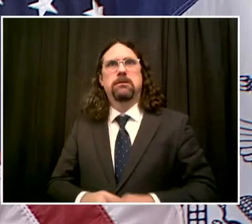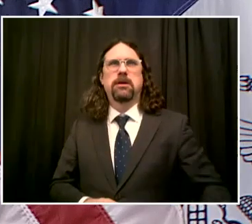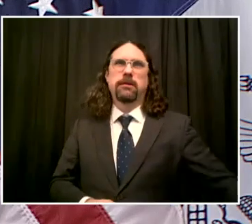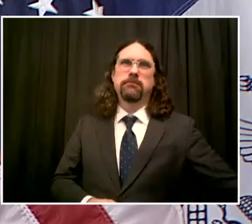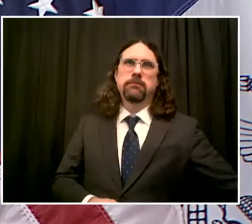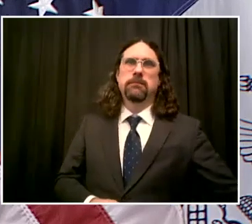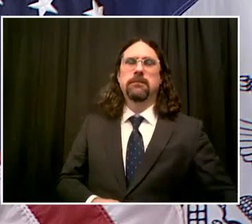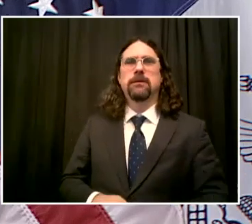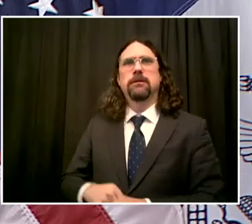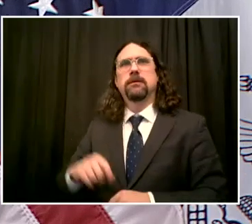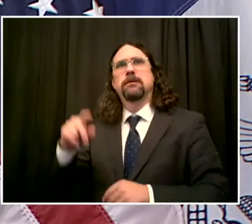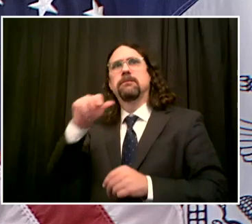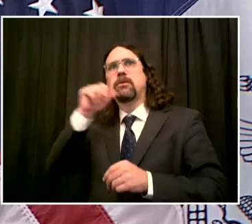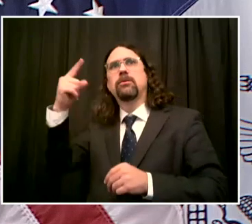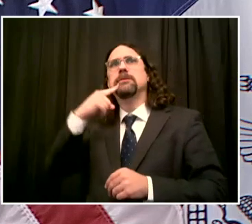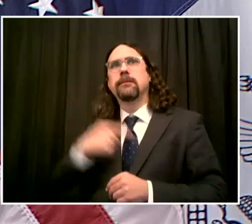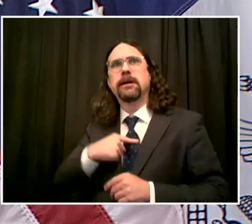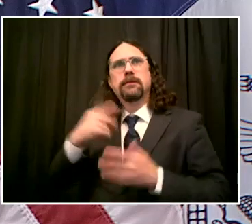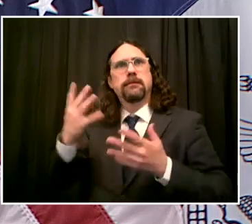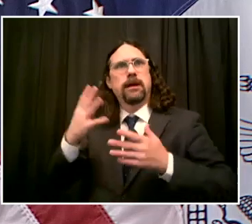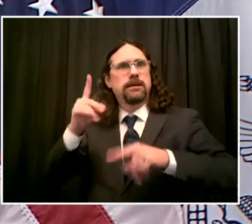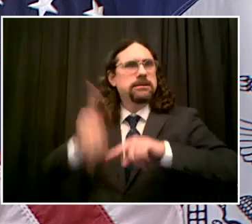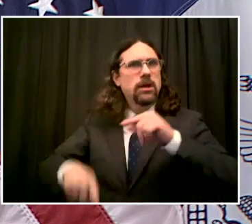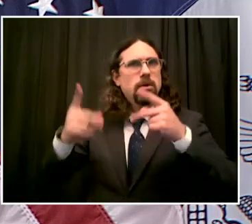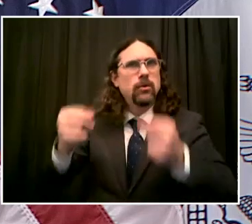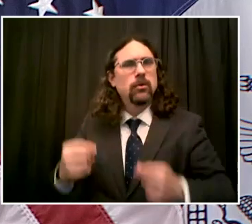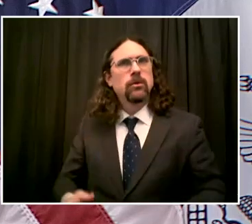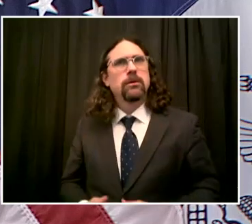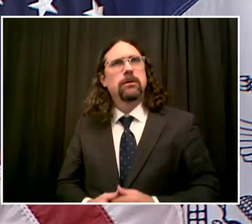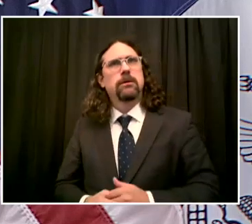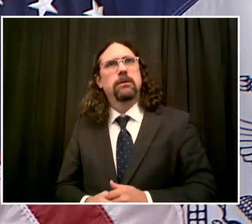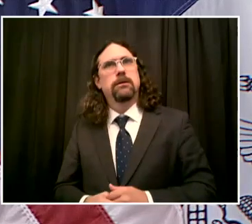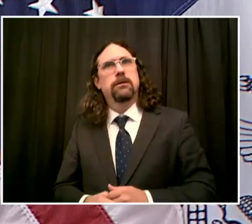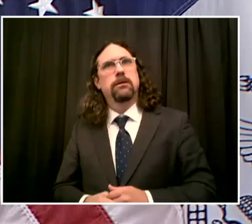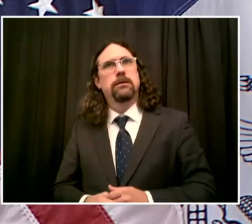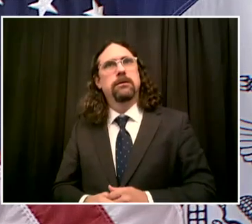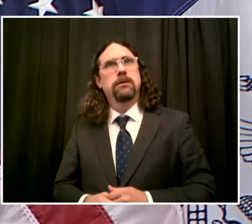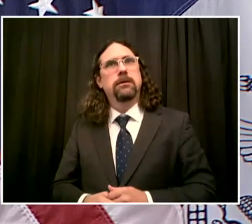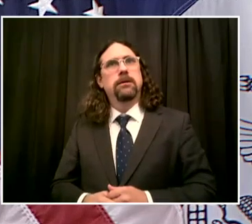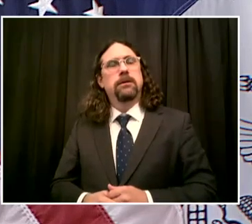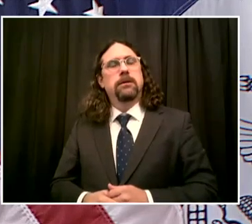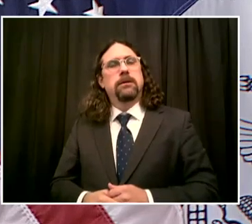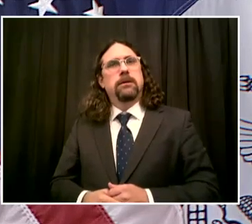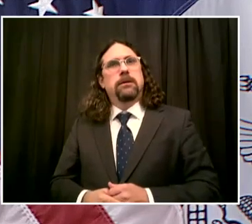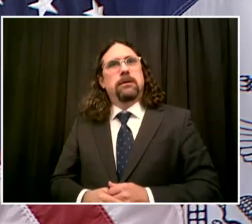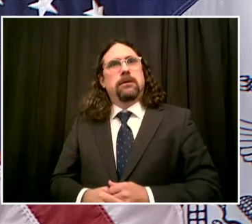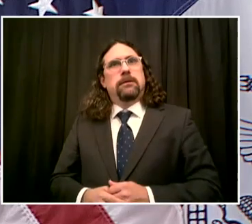DO. WE WILL SHOW YOU WHAT WE CAN DO. DON'T DISRESPECT